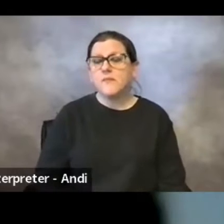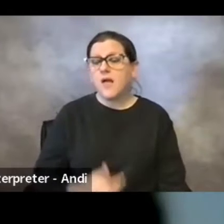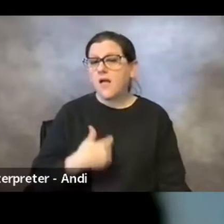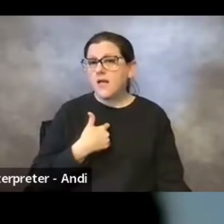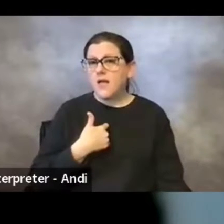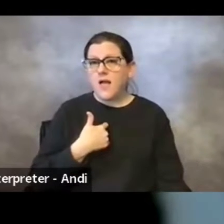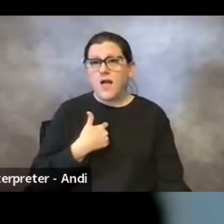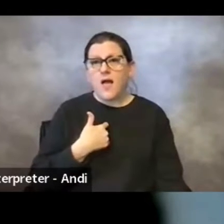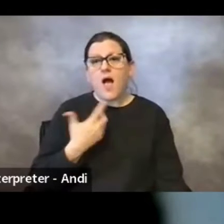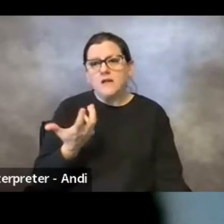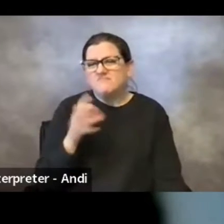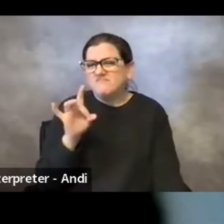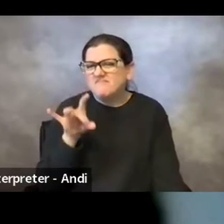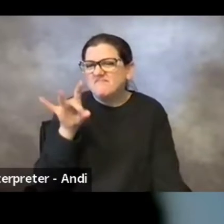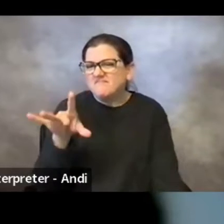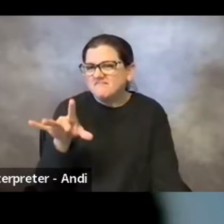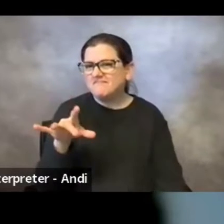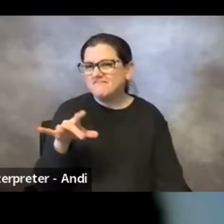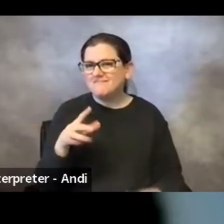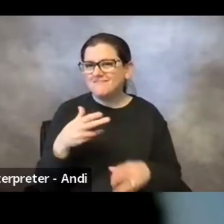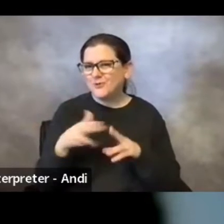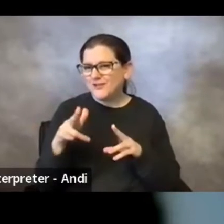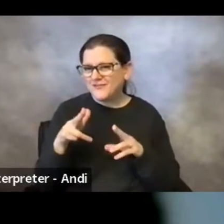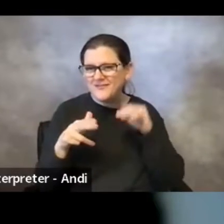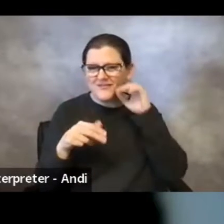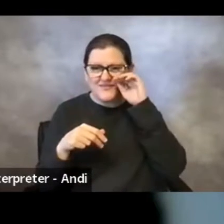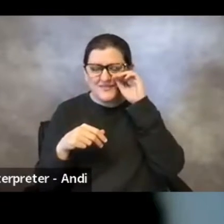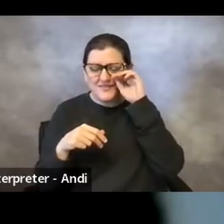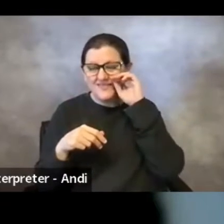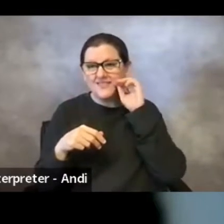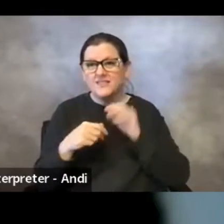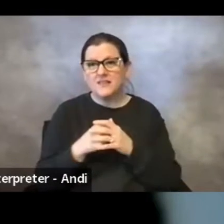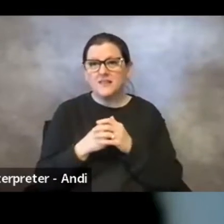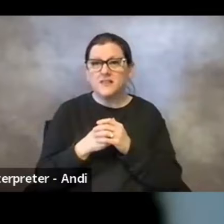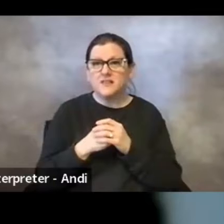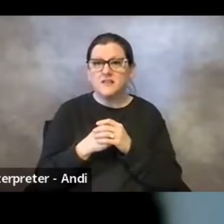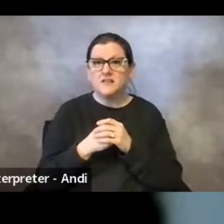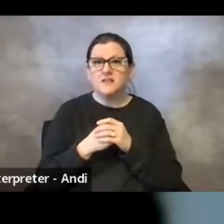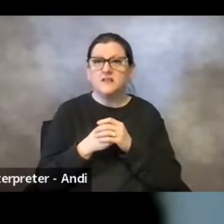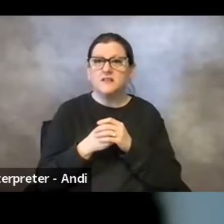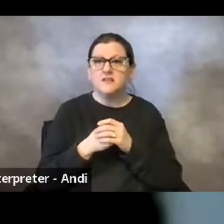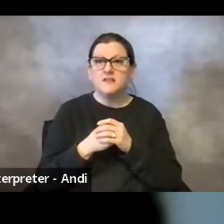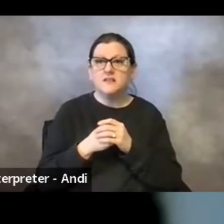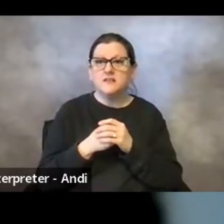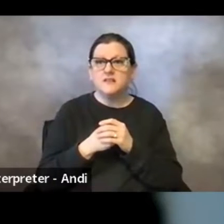really quick just the just to